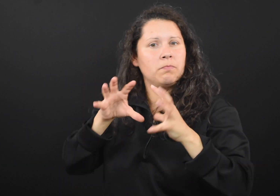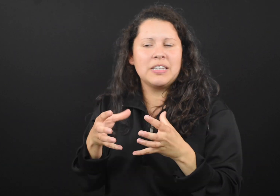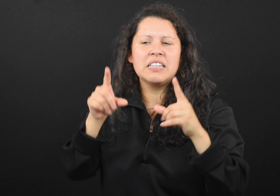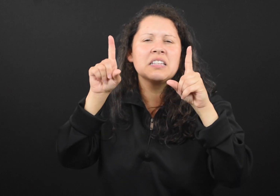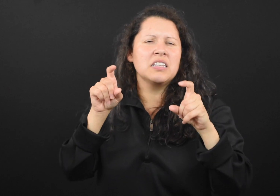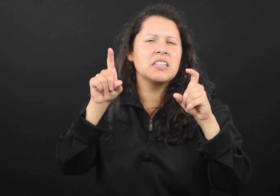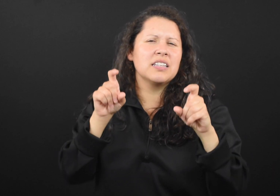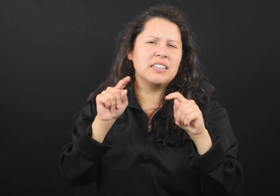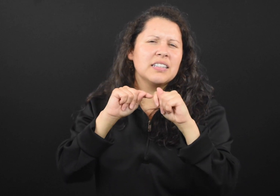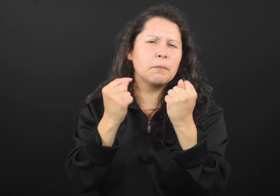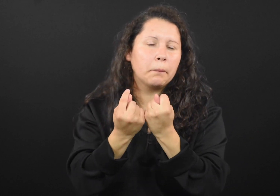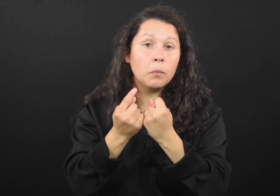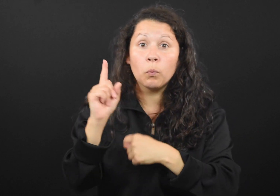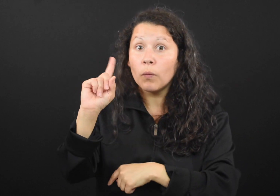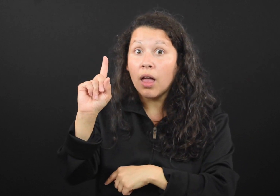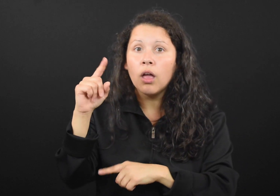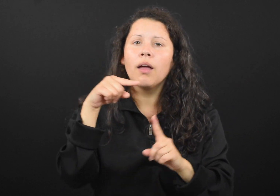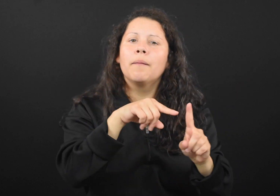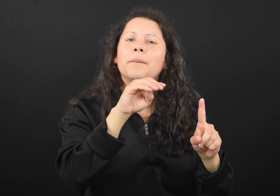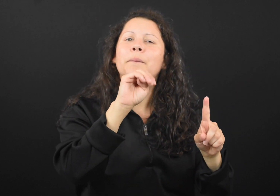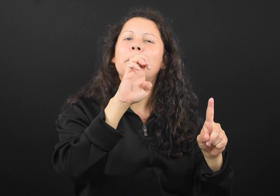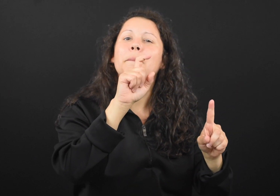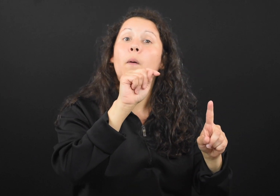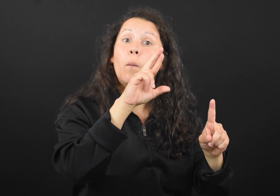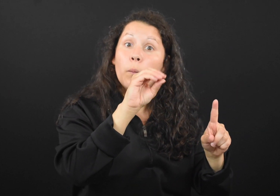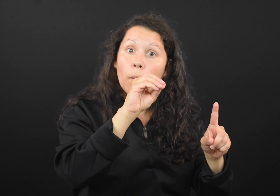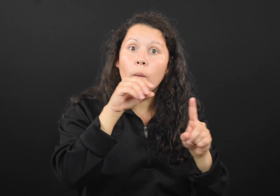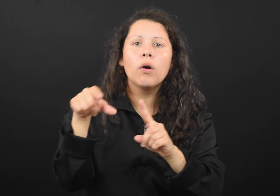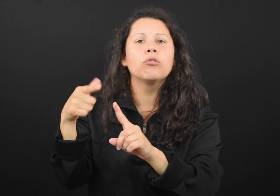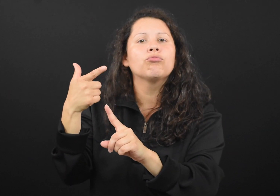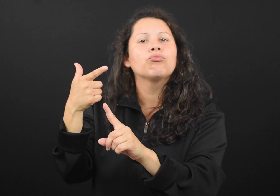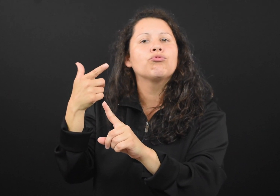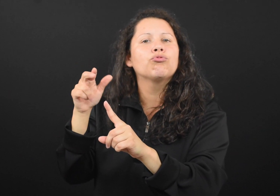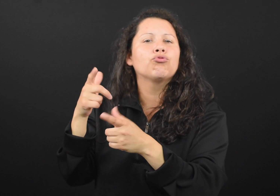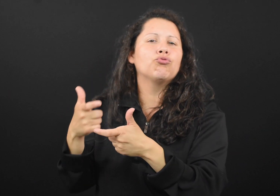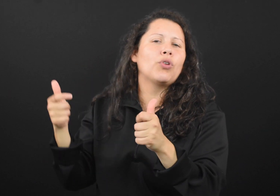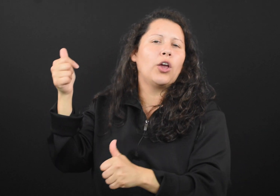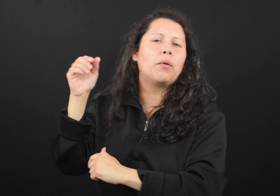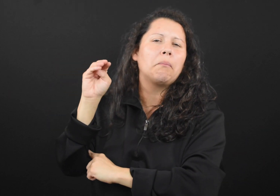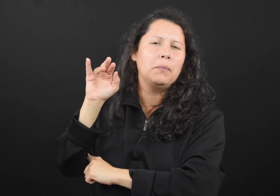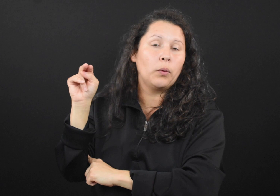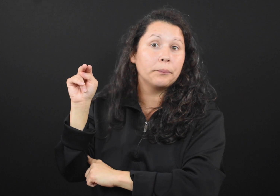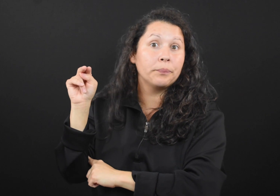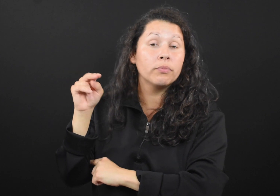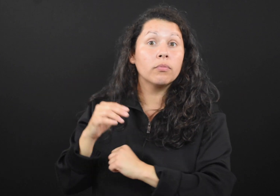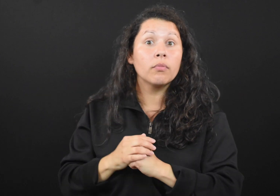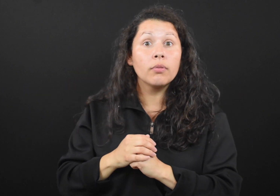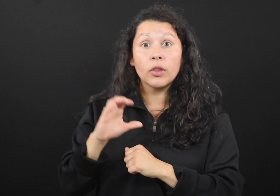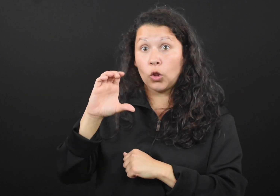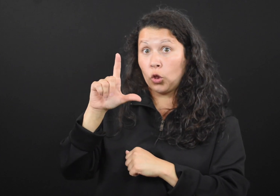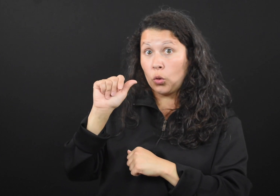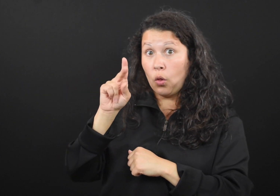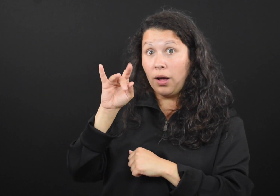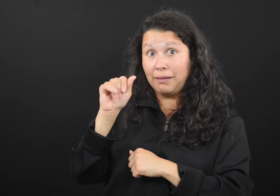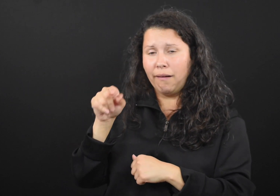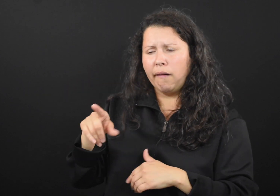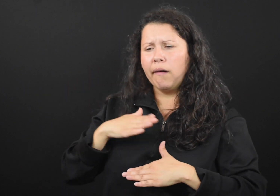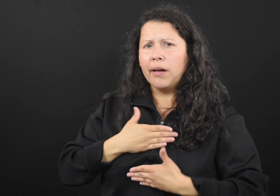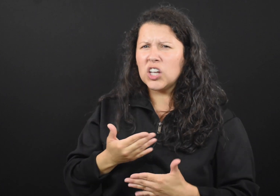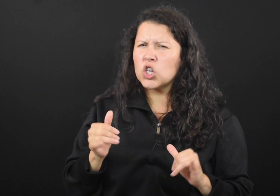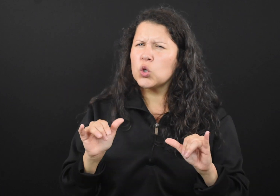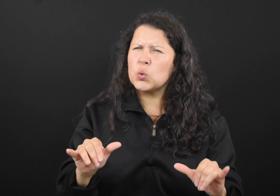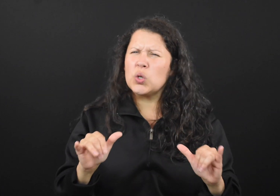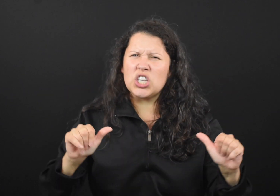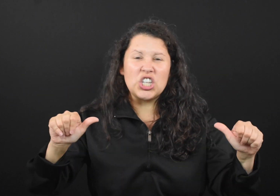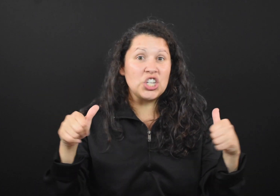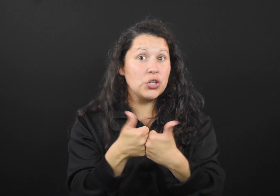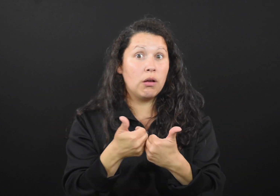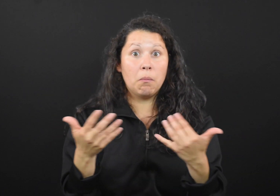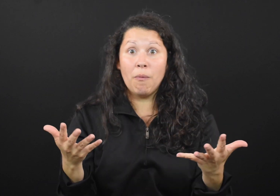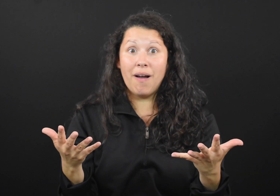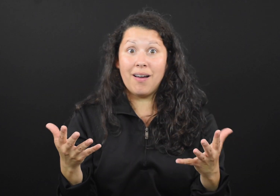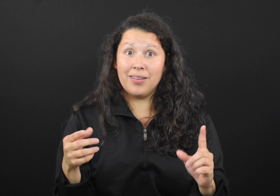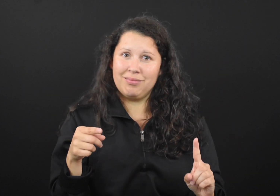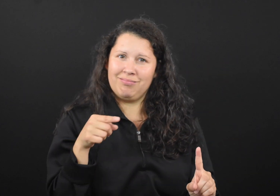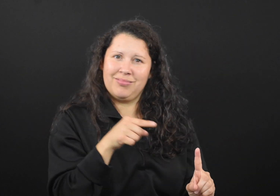Metro and Greater Minnesota. One challenge she notes is that many community members will say,